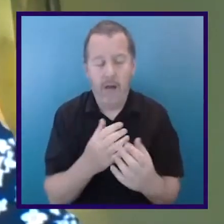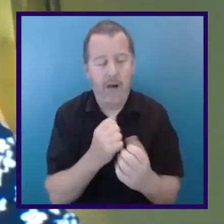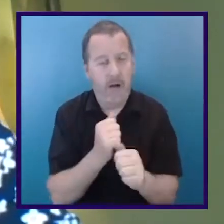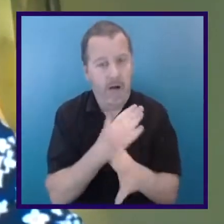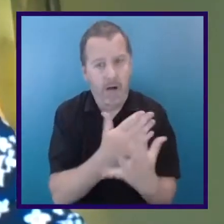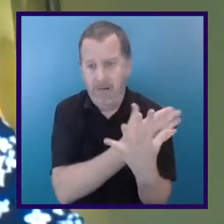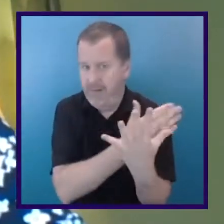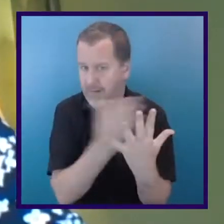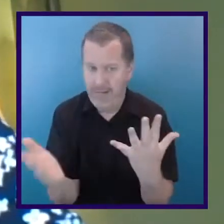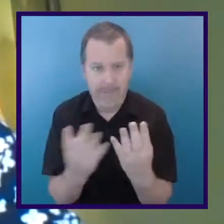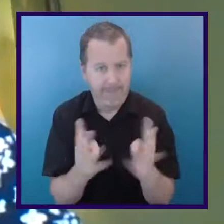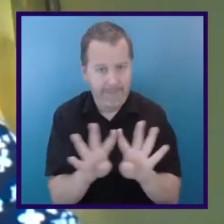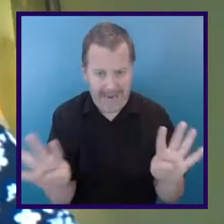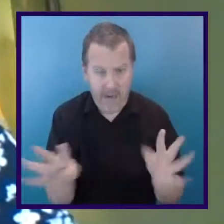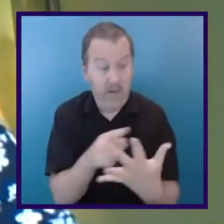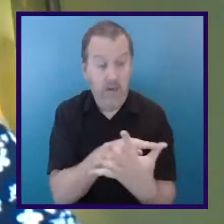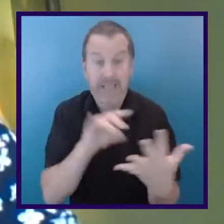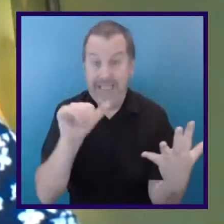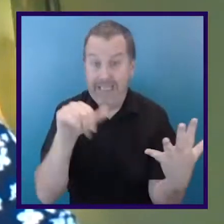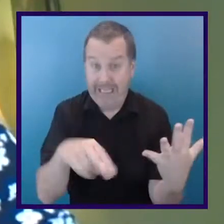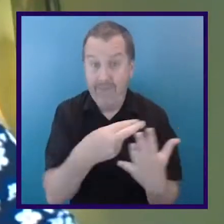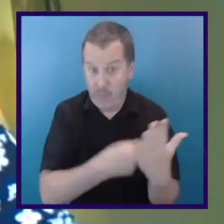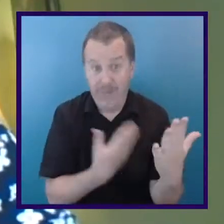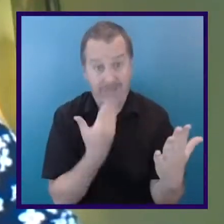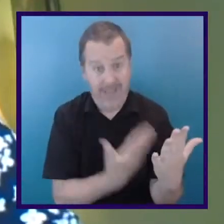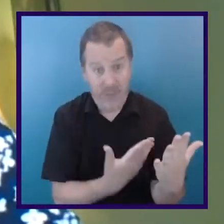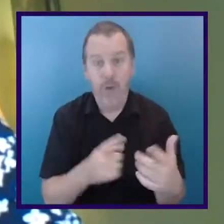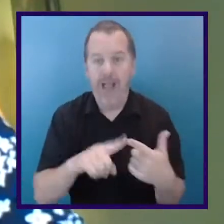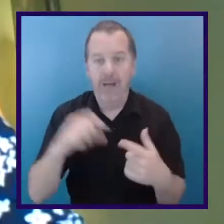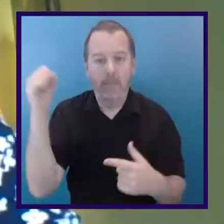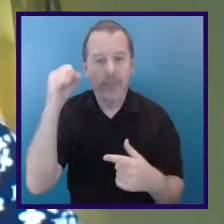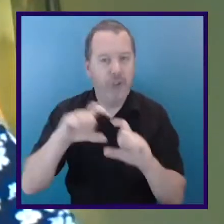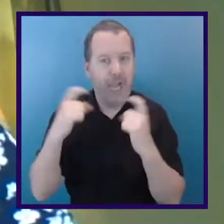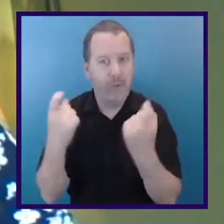Can I just thank all our panellists again and thank him for the report and for the British